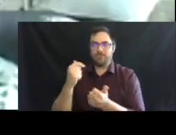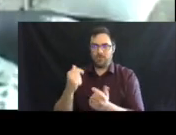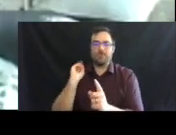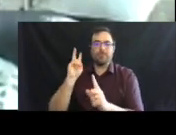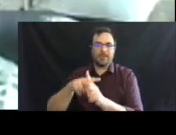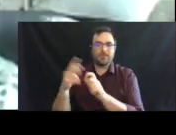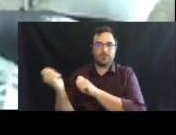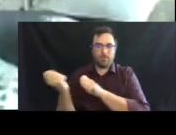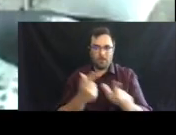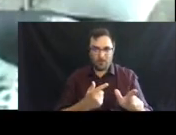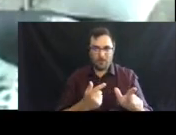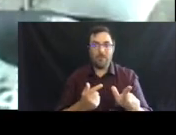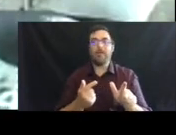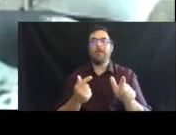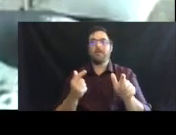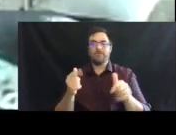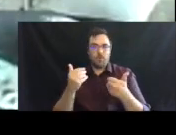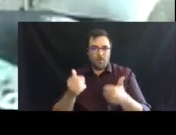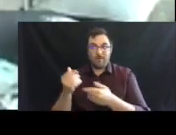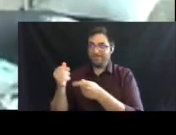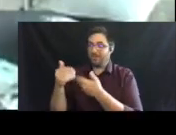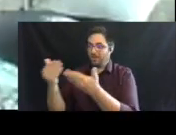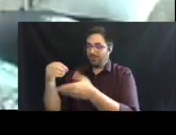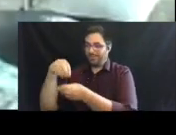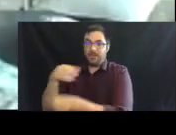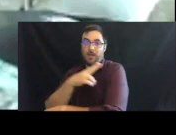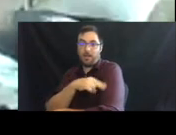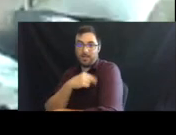only offered screening in the hospital, but sort of anywhere that they were born.